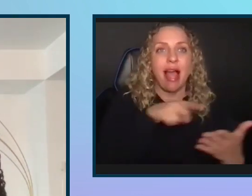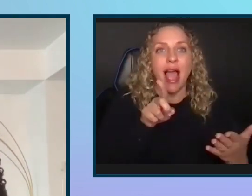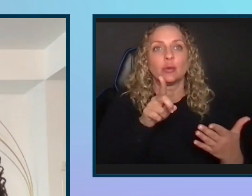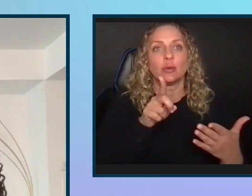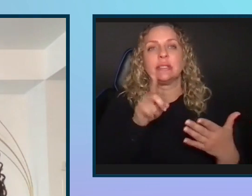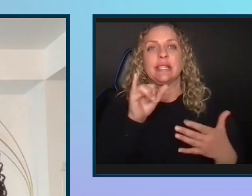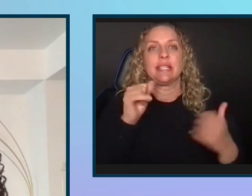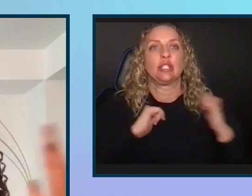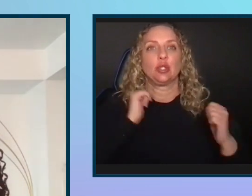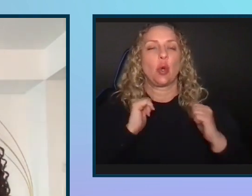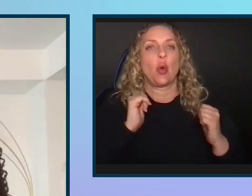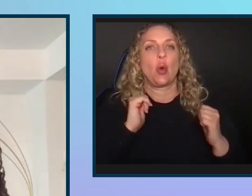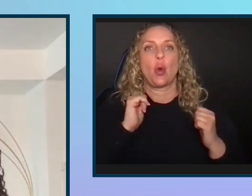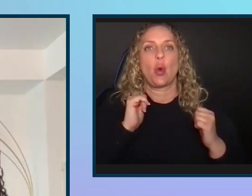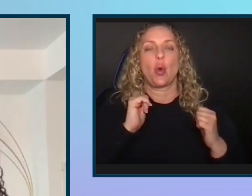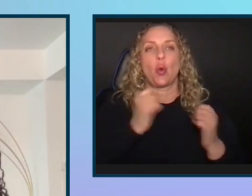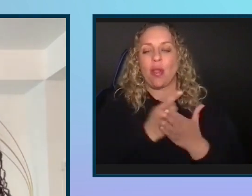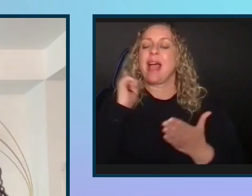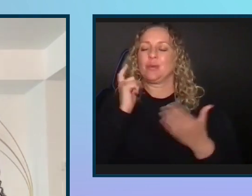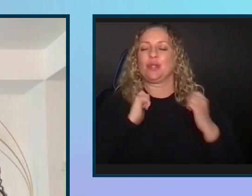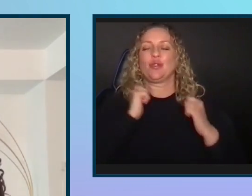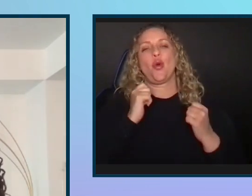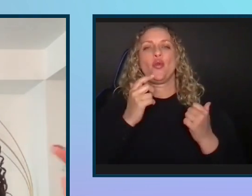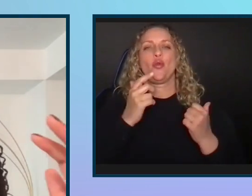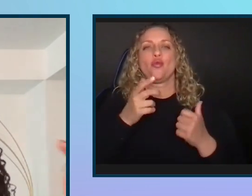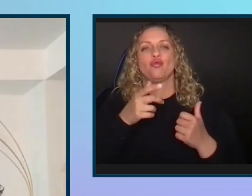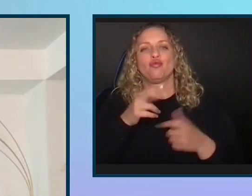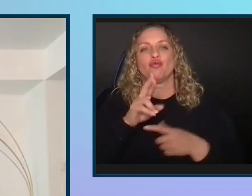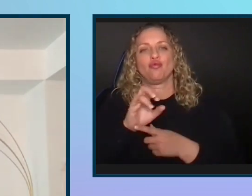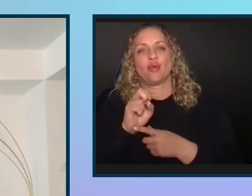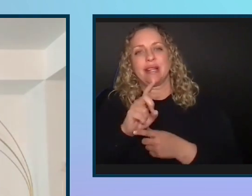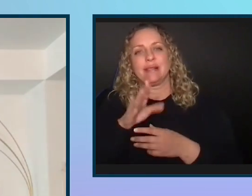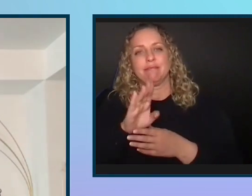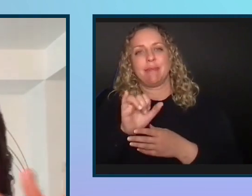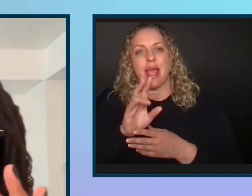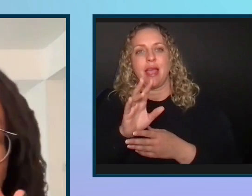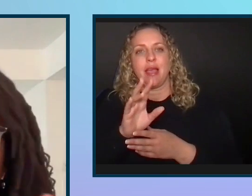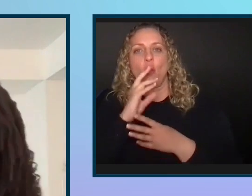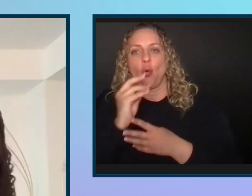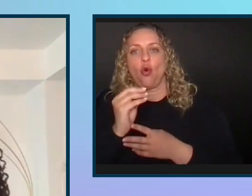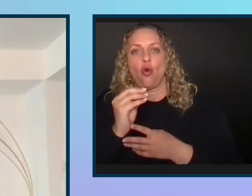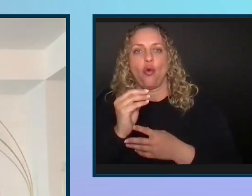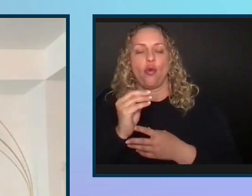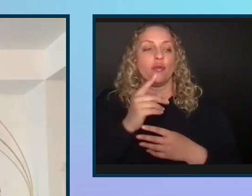Maybe in the title you say review of episode five of season nine of Raised By Wolves,